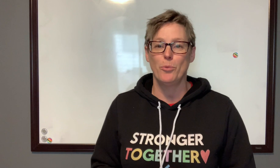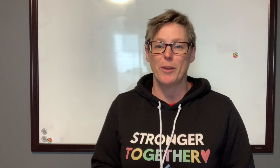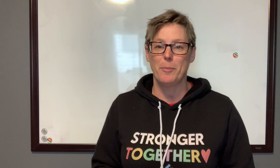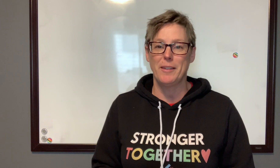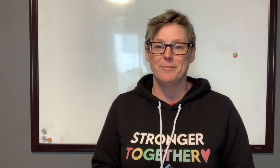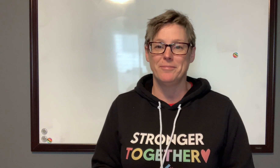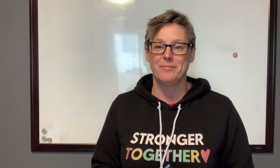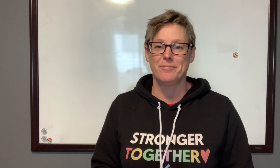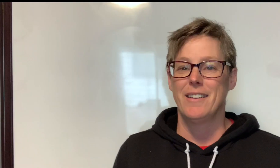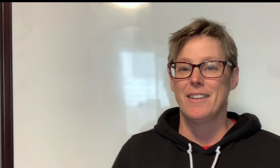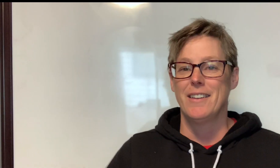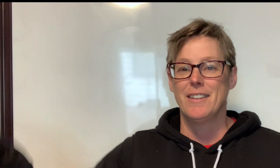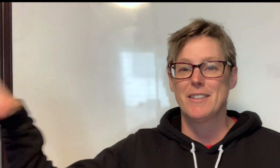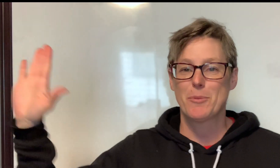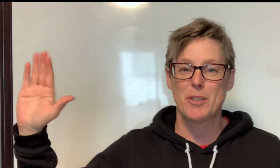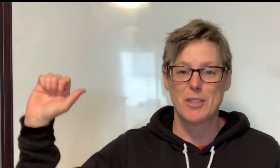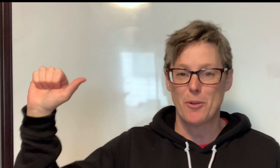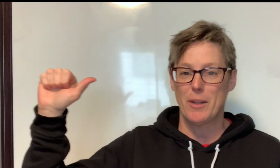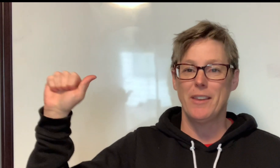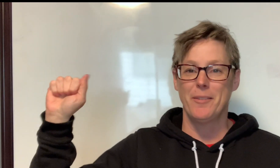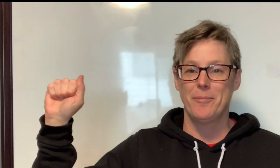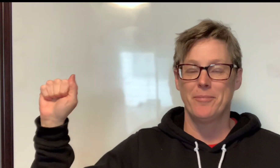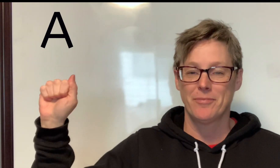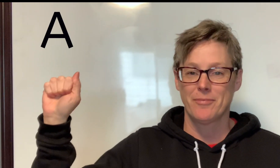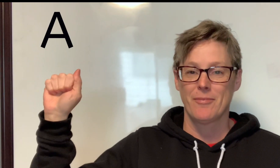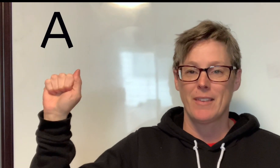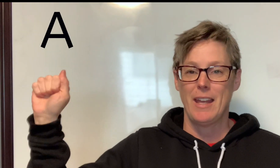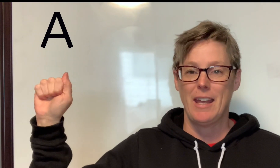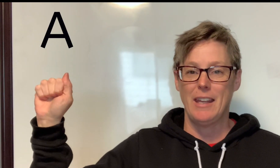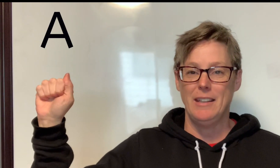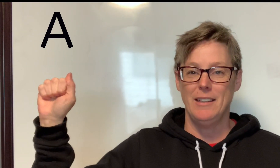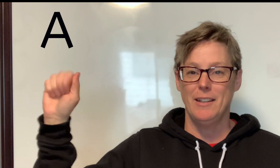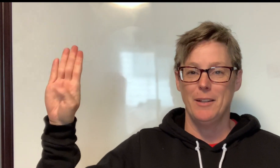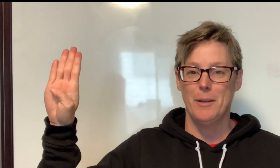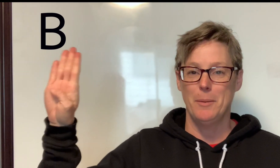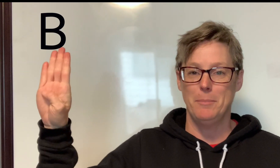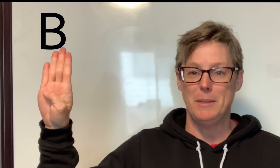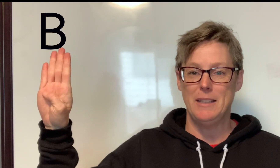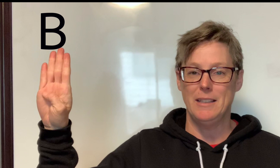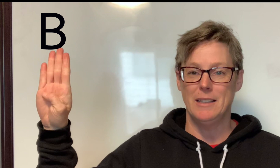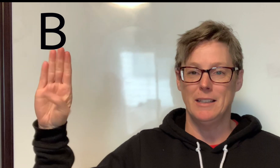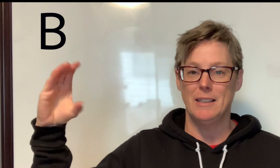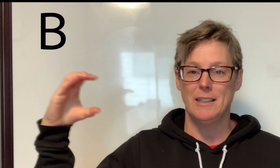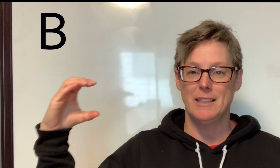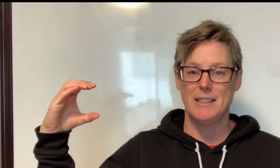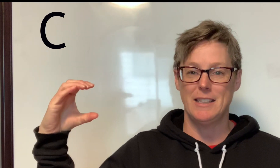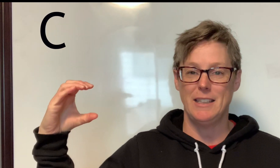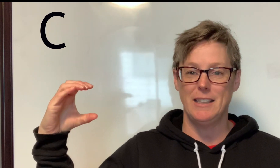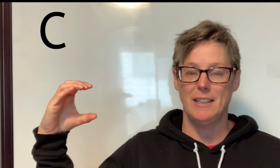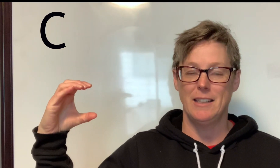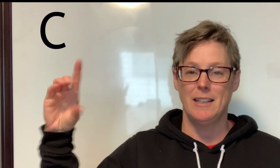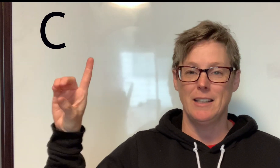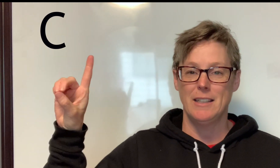with me so we're going to start with